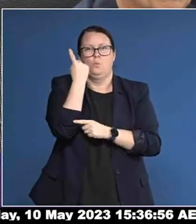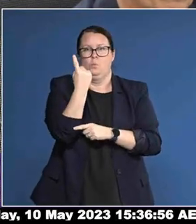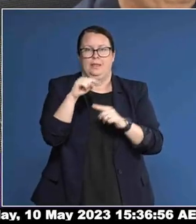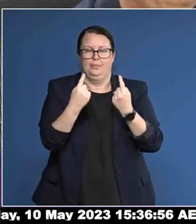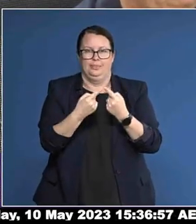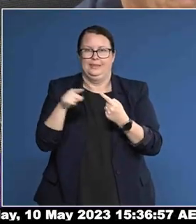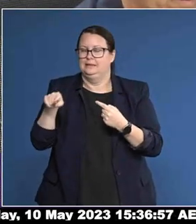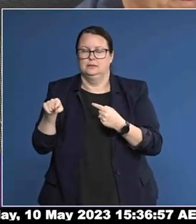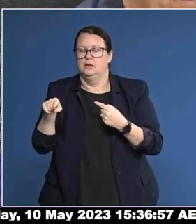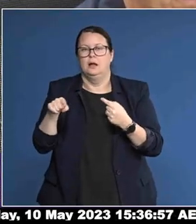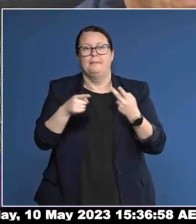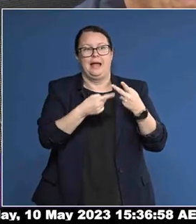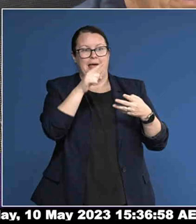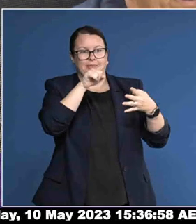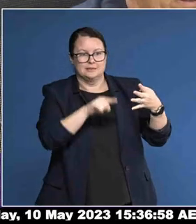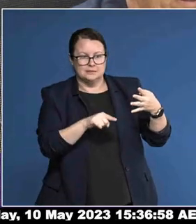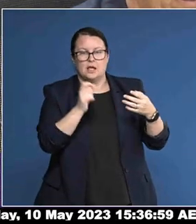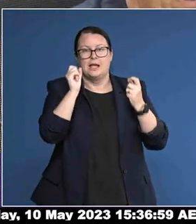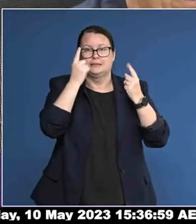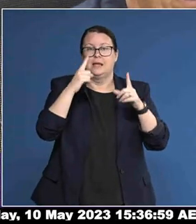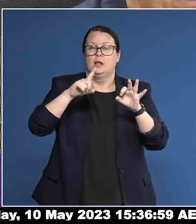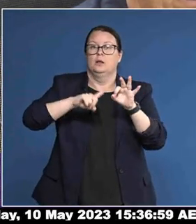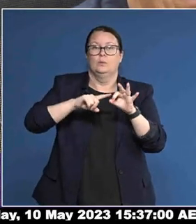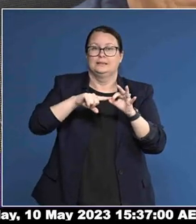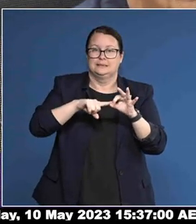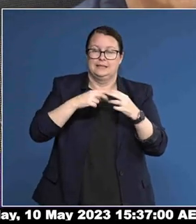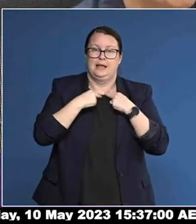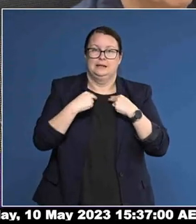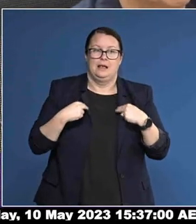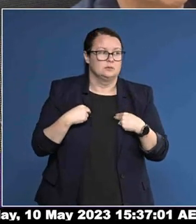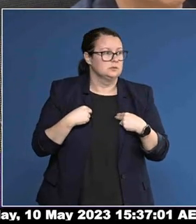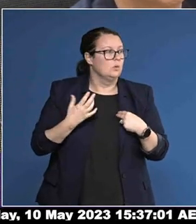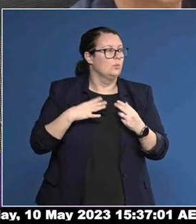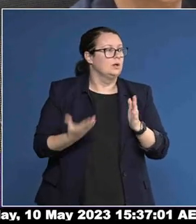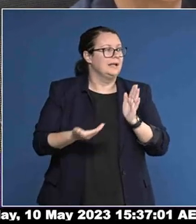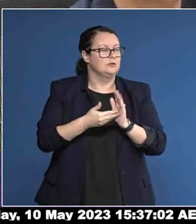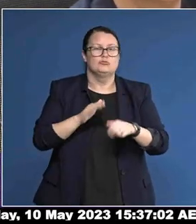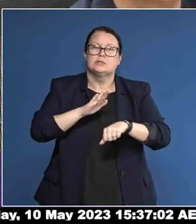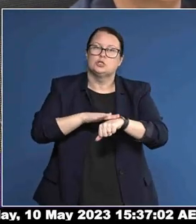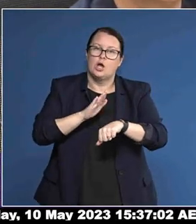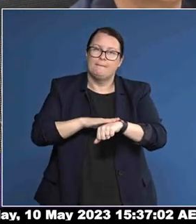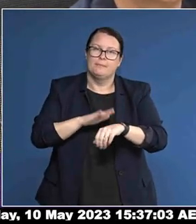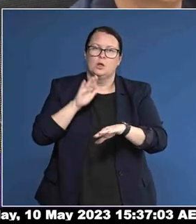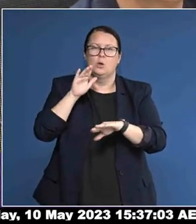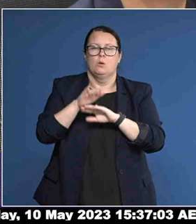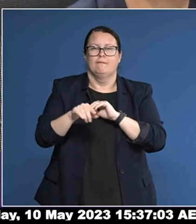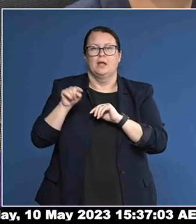I understand that our learned friends from Queensland would like additional time with respect to proposed order 1.